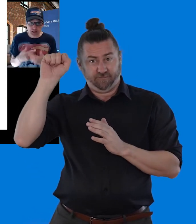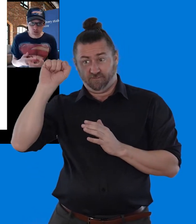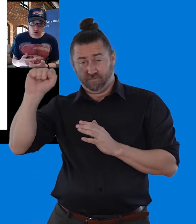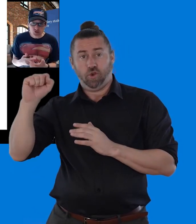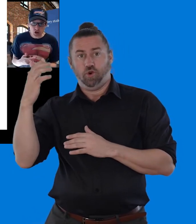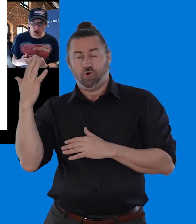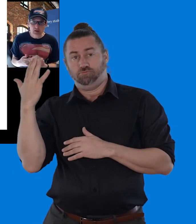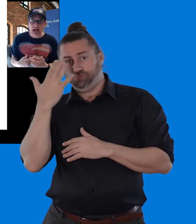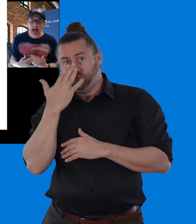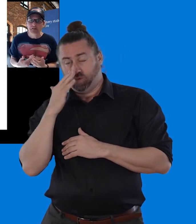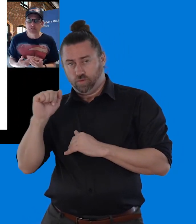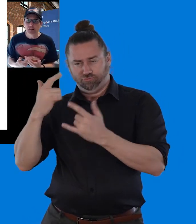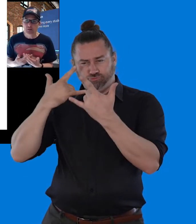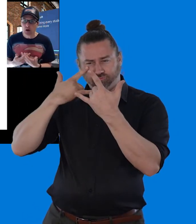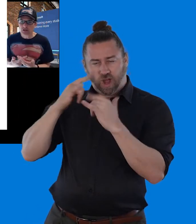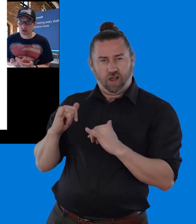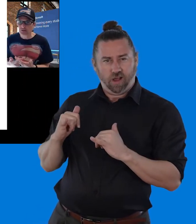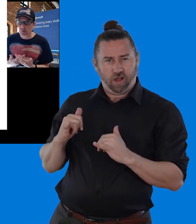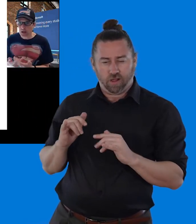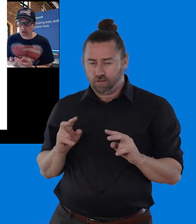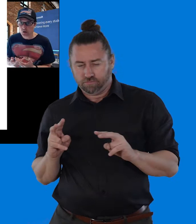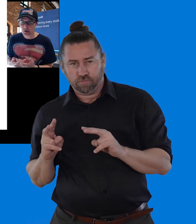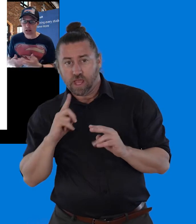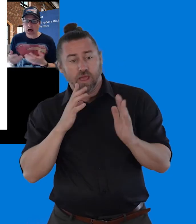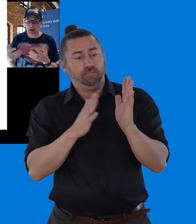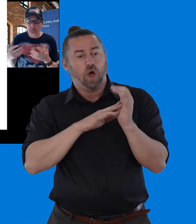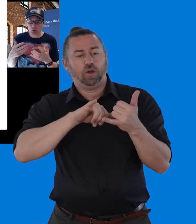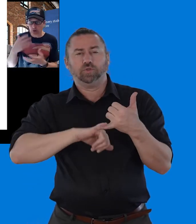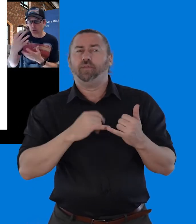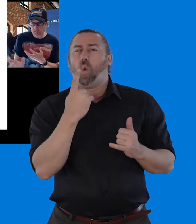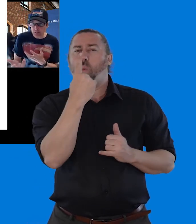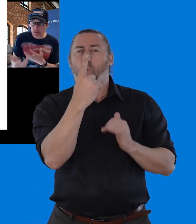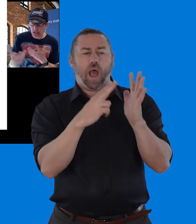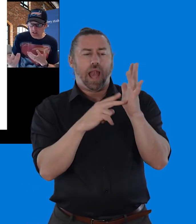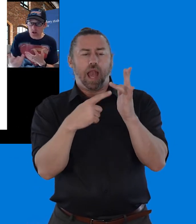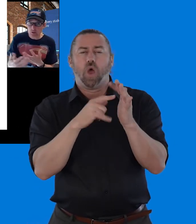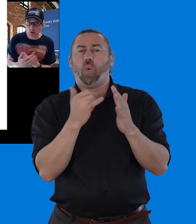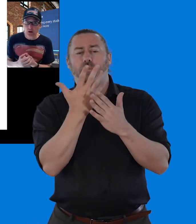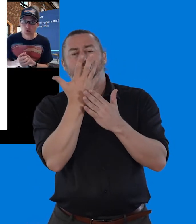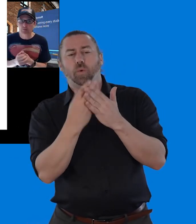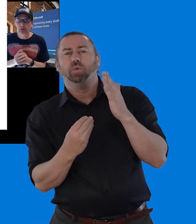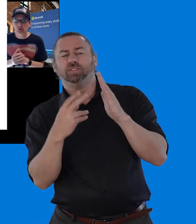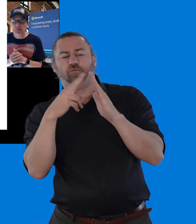did their own trial and found that Microsoft OneNote or Immersive Reader inside OneNote built,